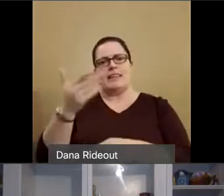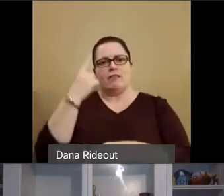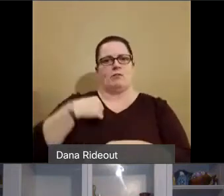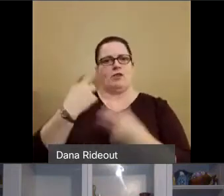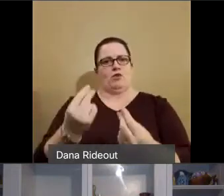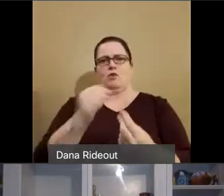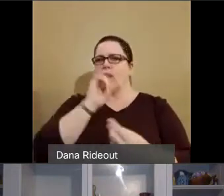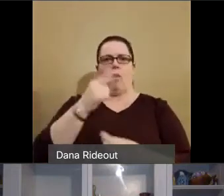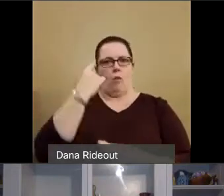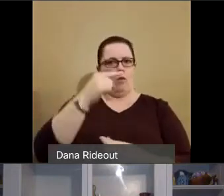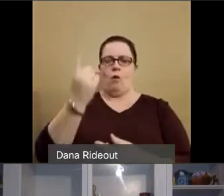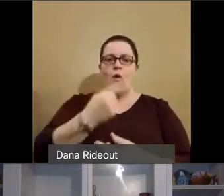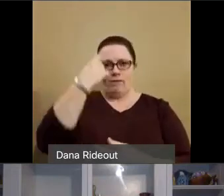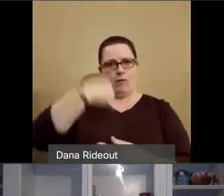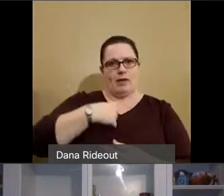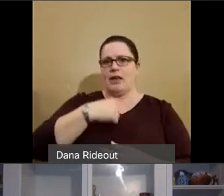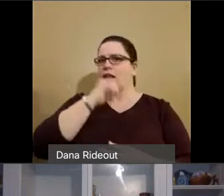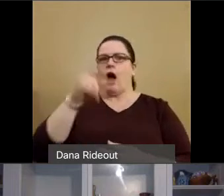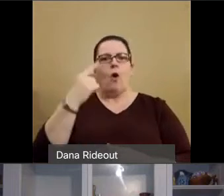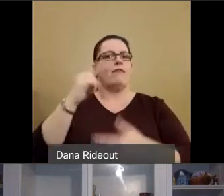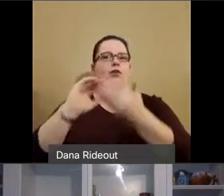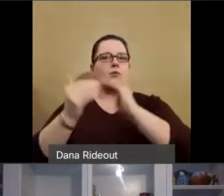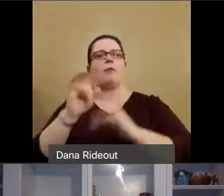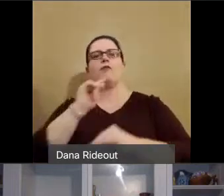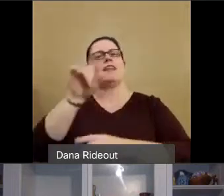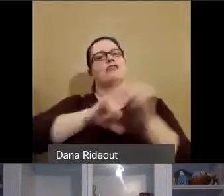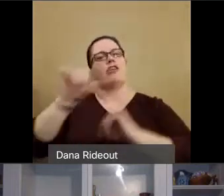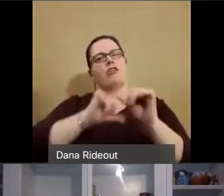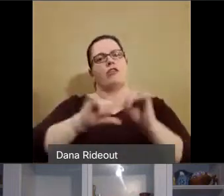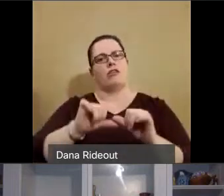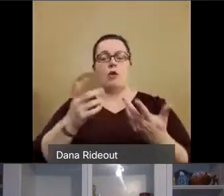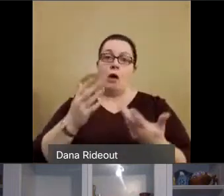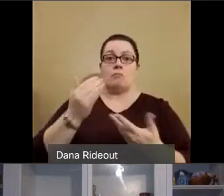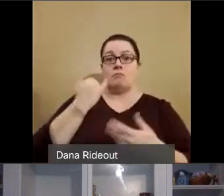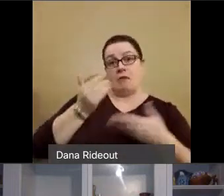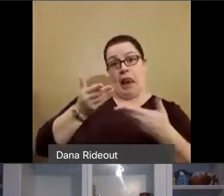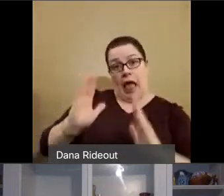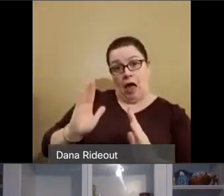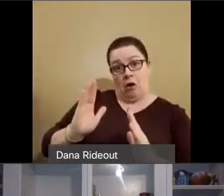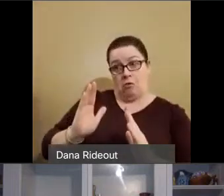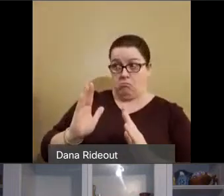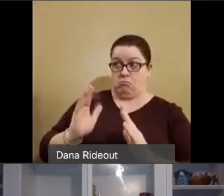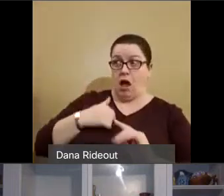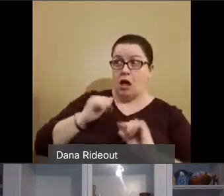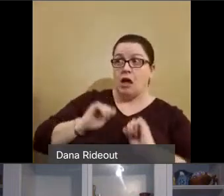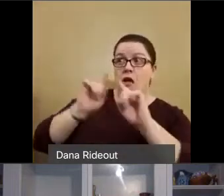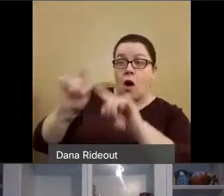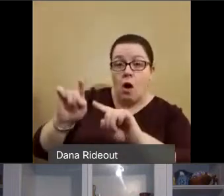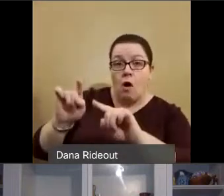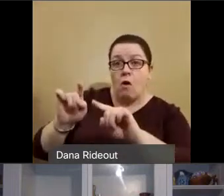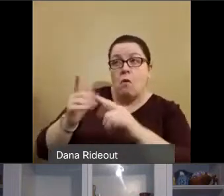And where we fell off was when it, well, if it's allowed if these places can be open, if I can go there, if there's no real clear direction.